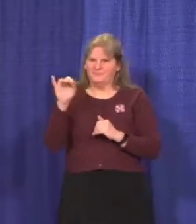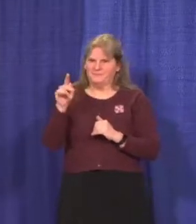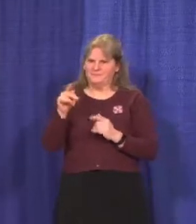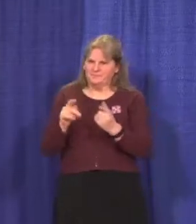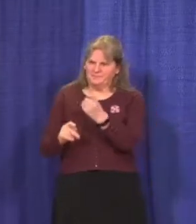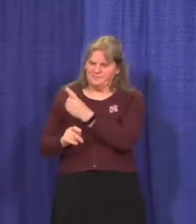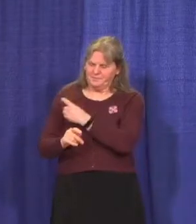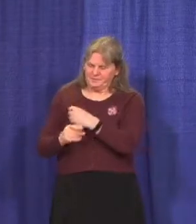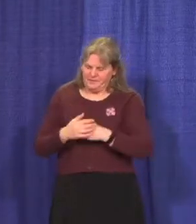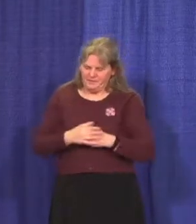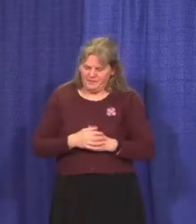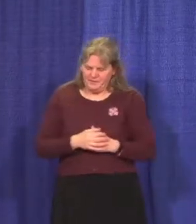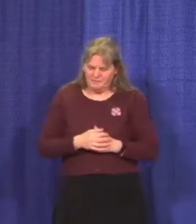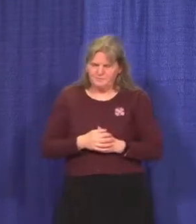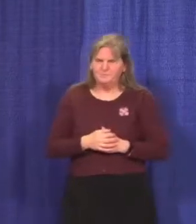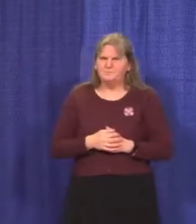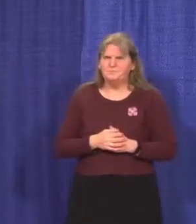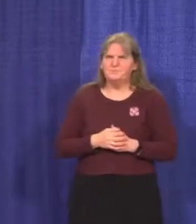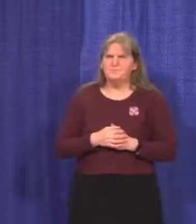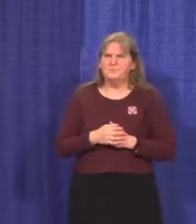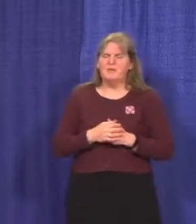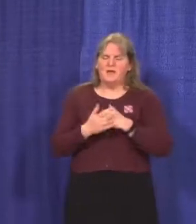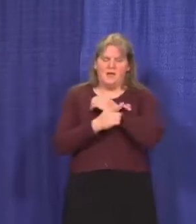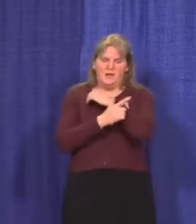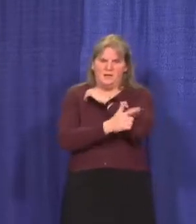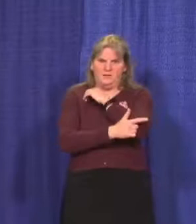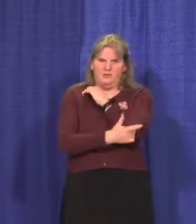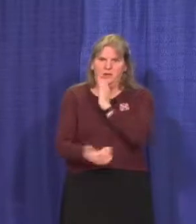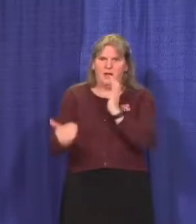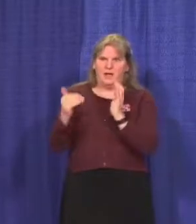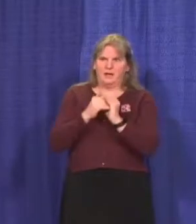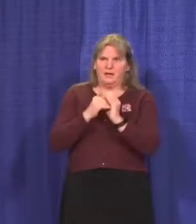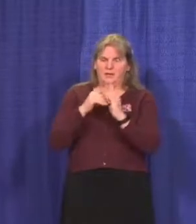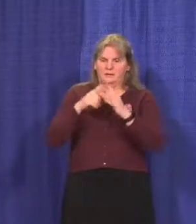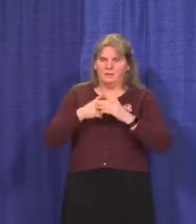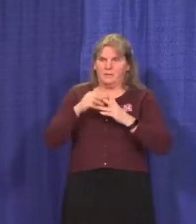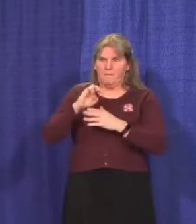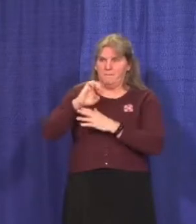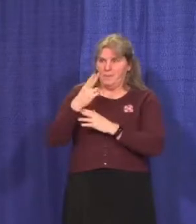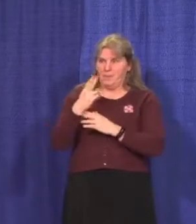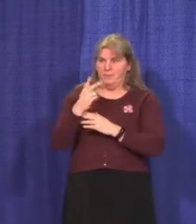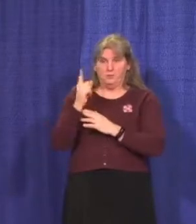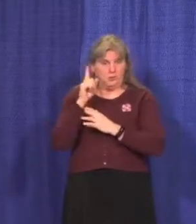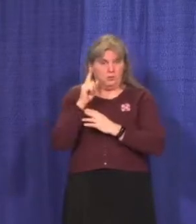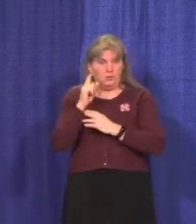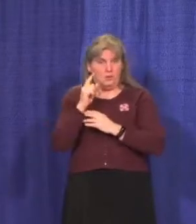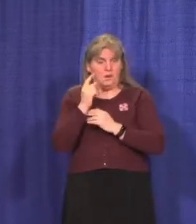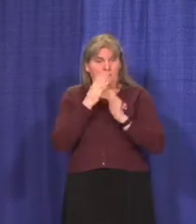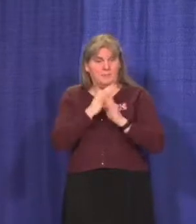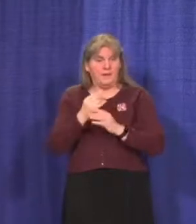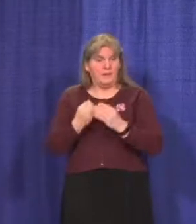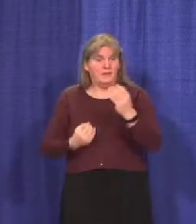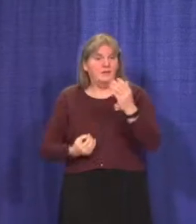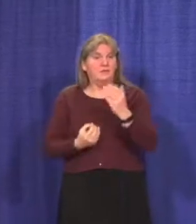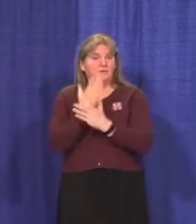Reporter: The ledge is expected to sit in March. Are you planning on a spring election?